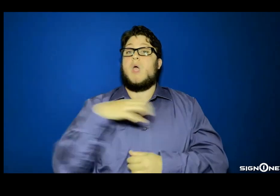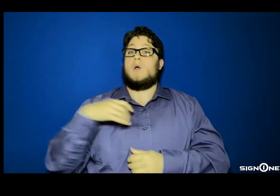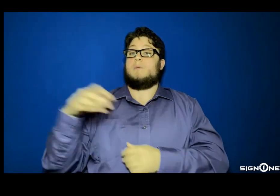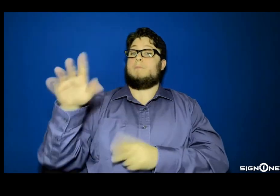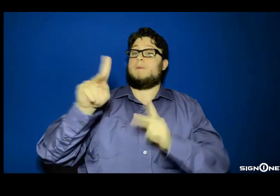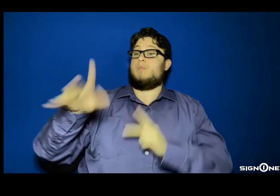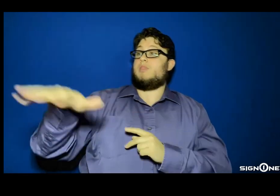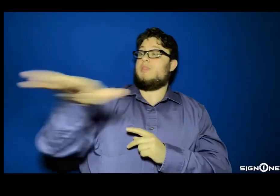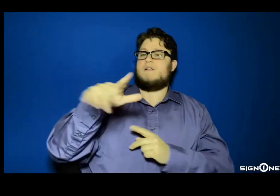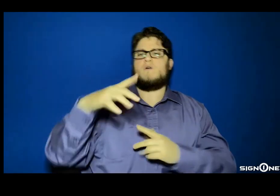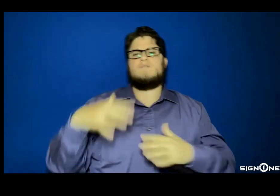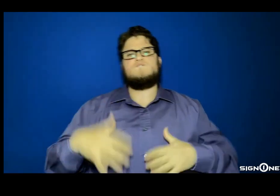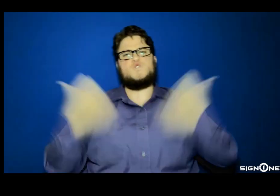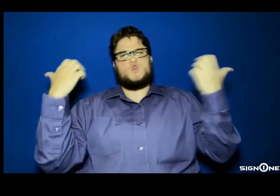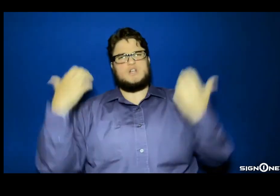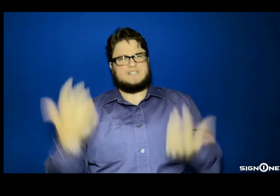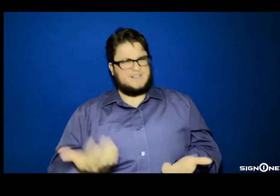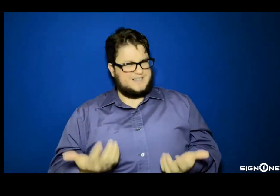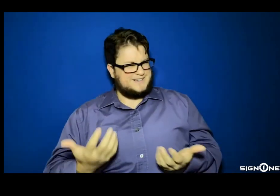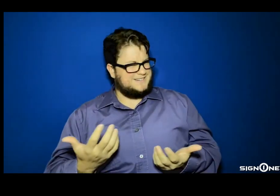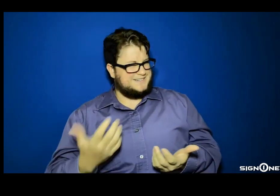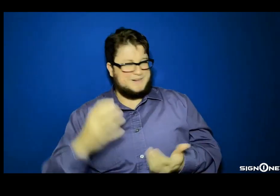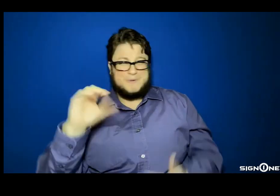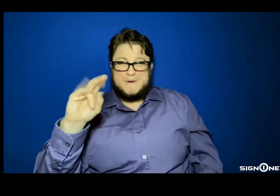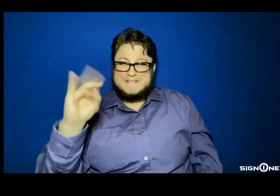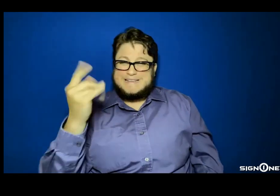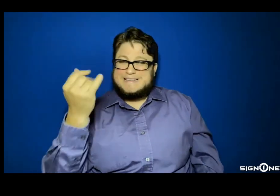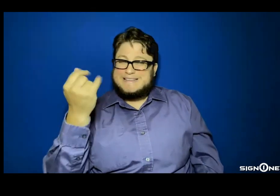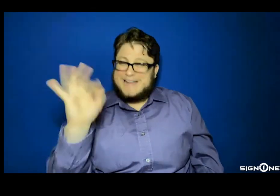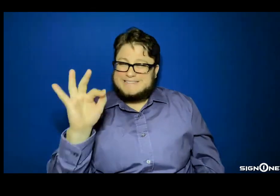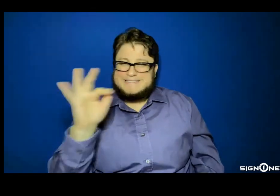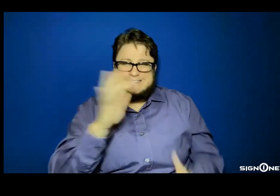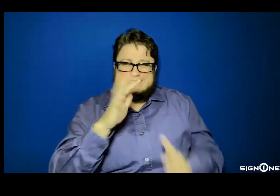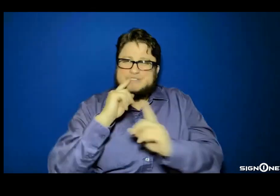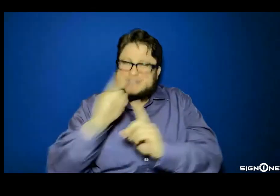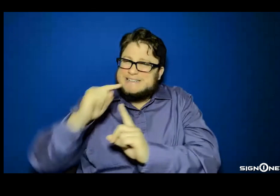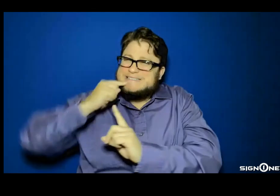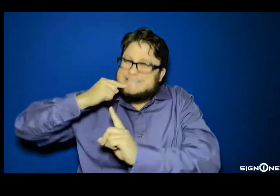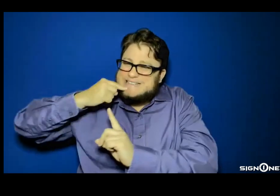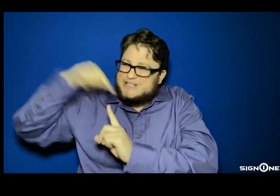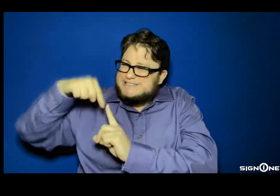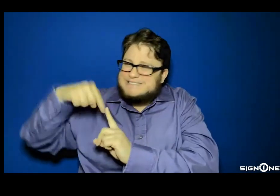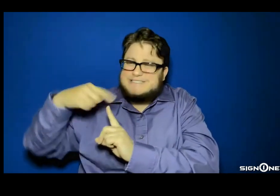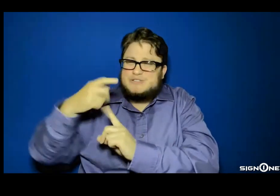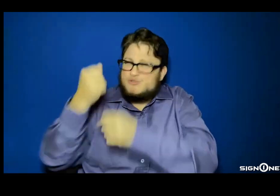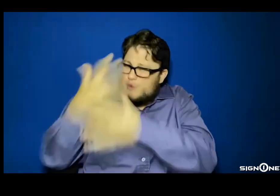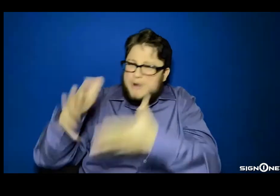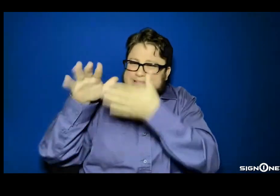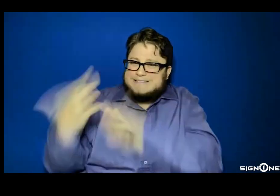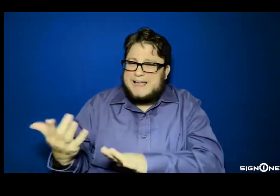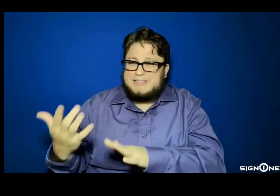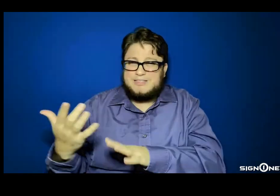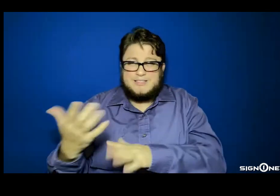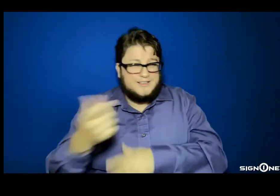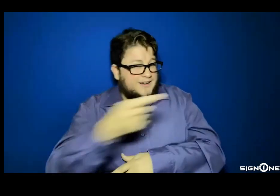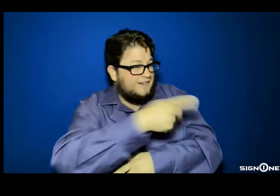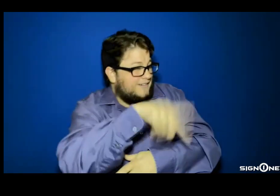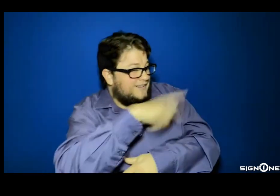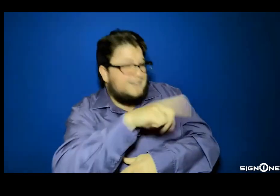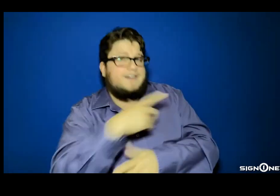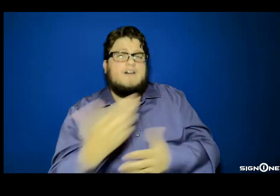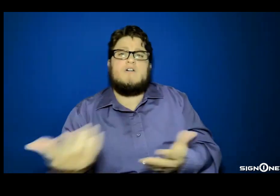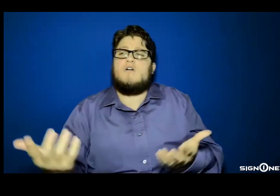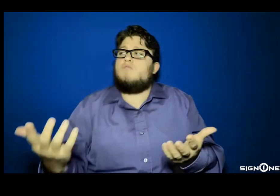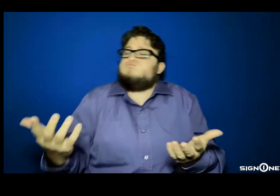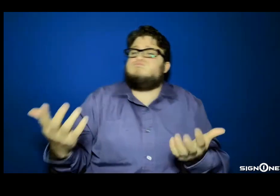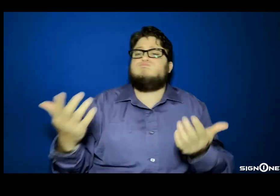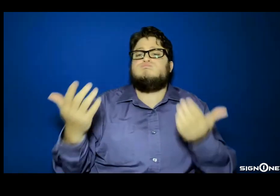Council members say they are furious that something so serious and deadly is being taken